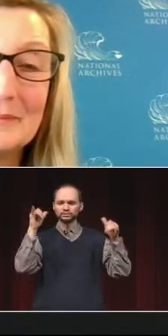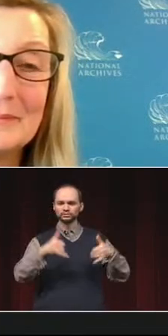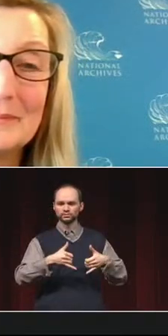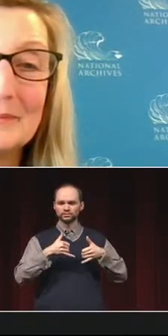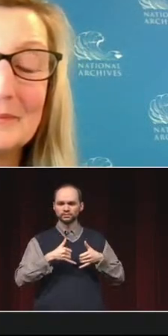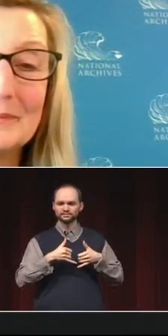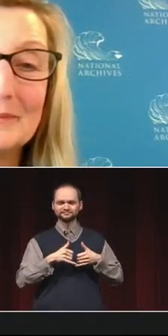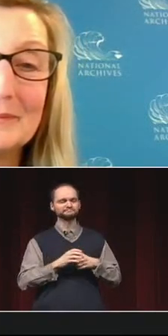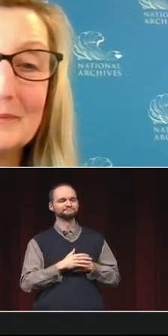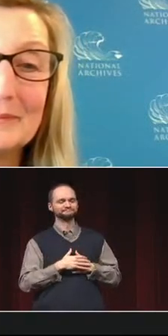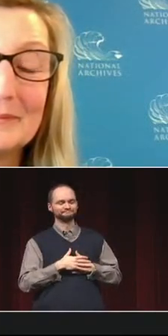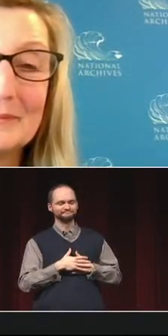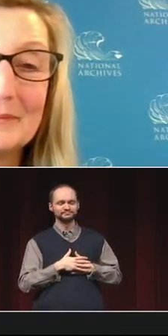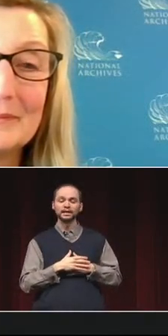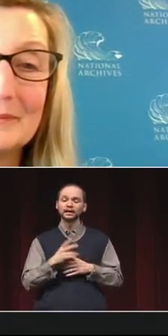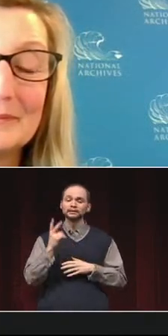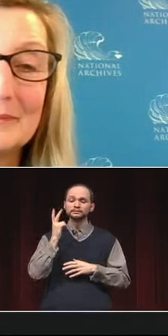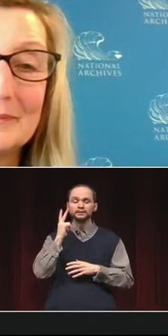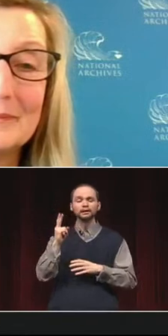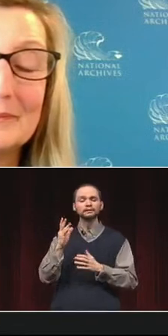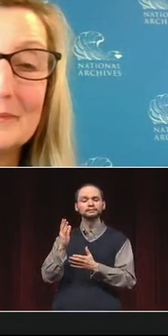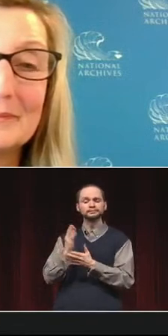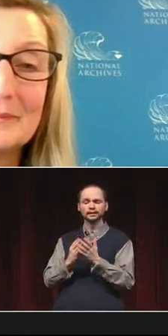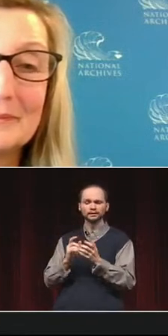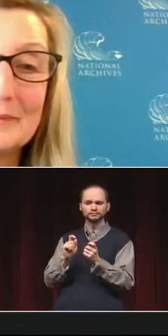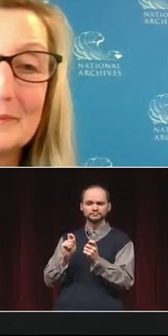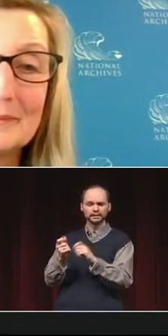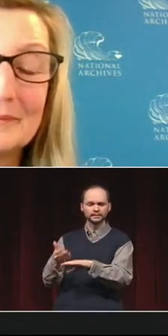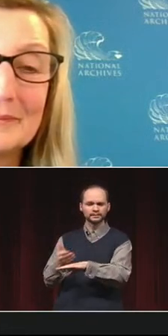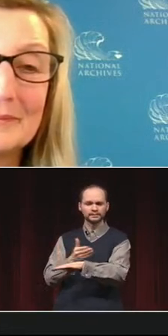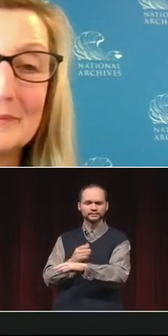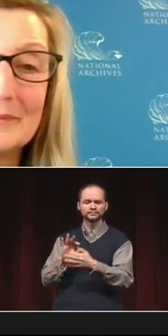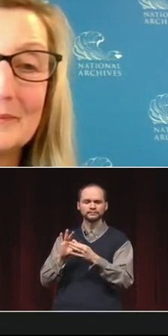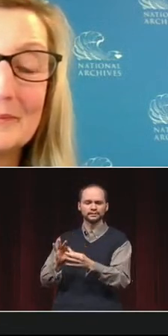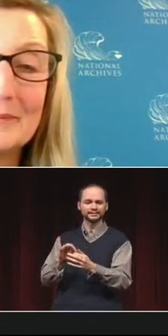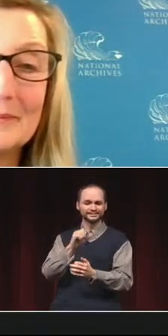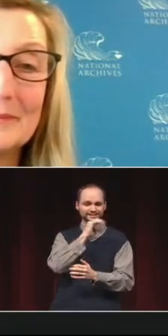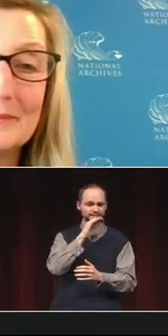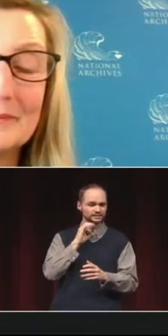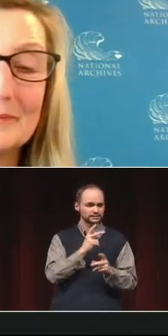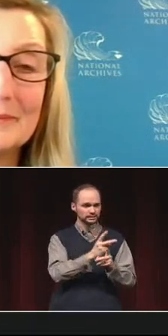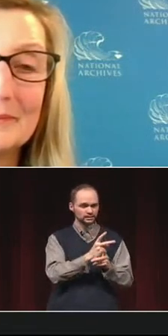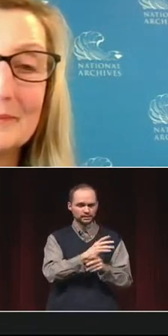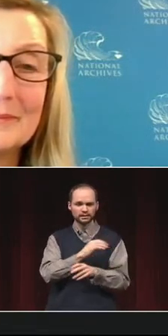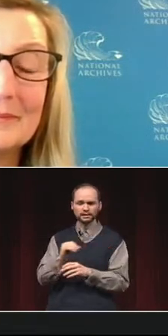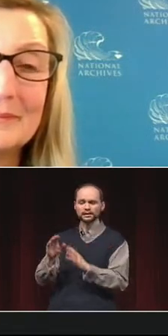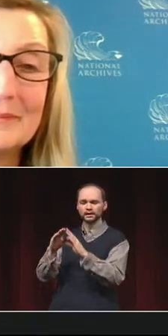in the housing projects and the care of senior citizens, particularly for African Americans.